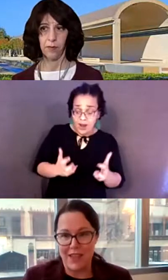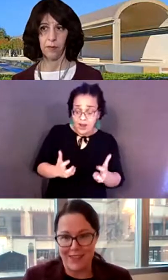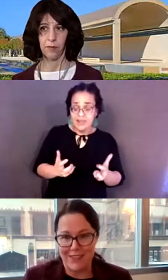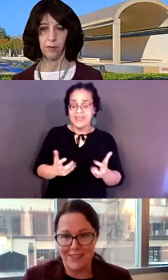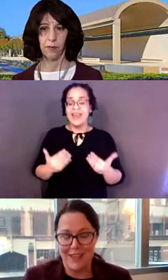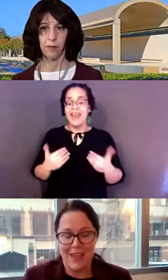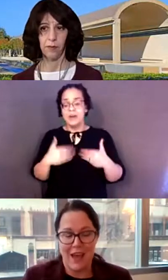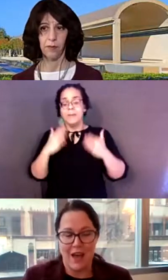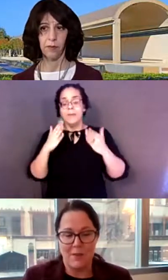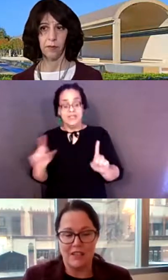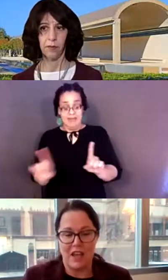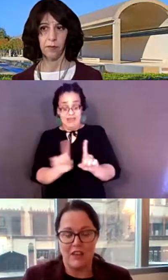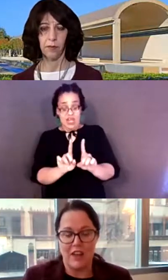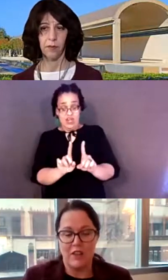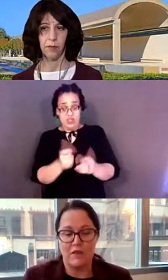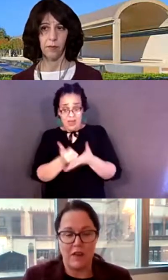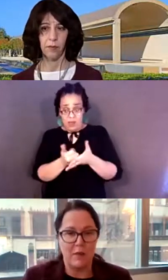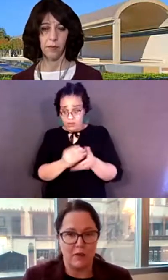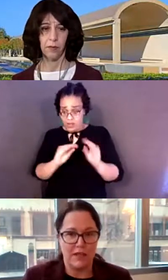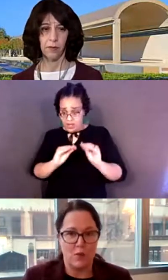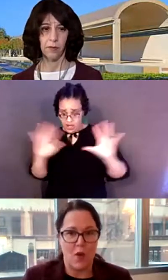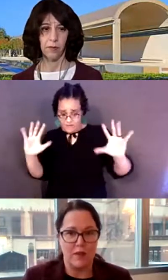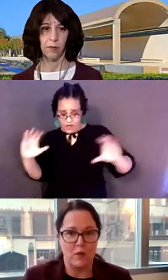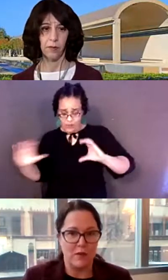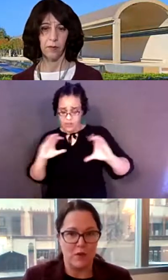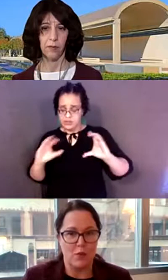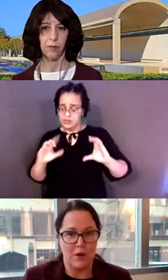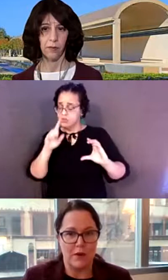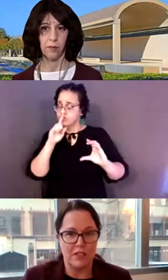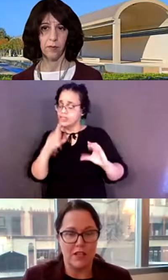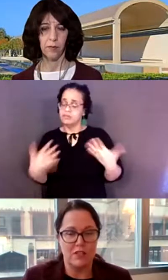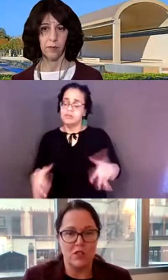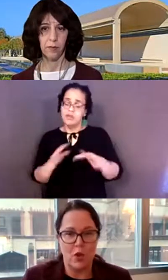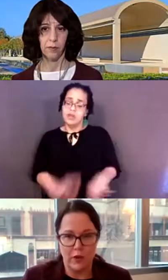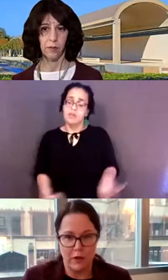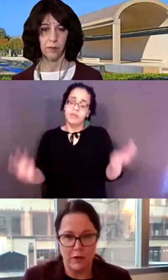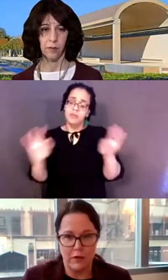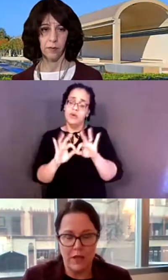is is another fundamental reason why the